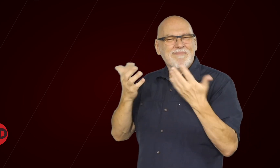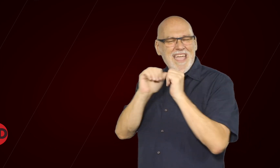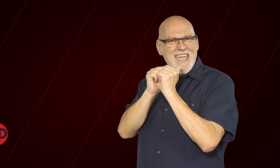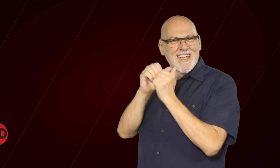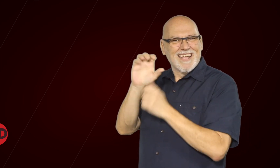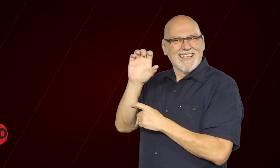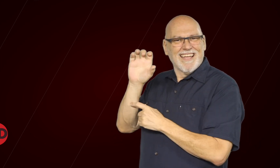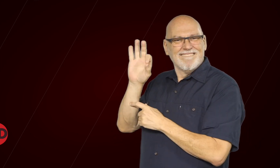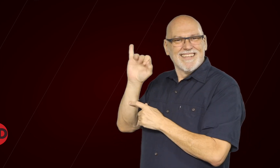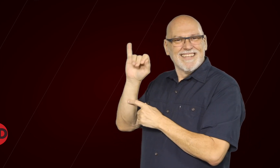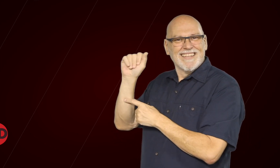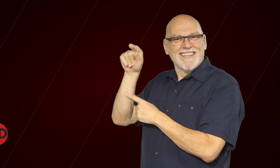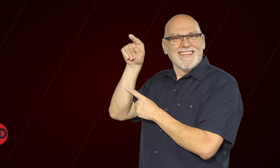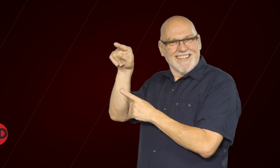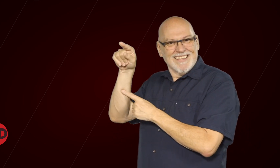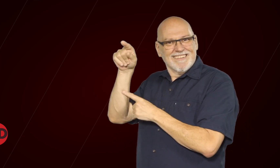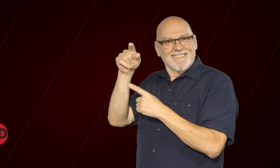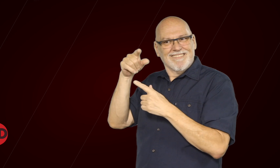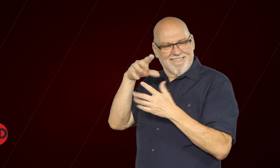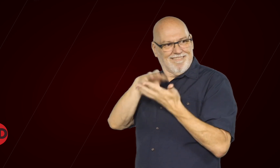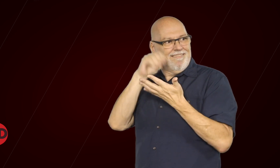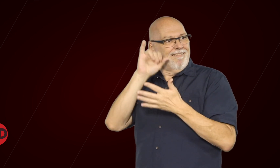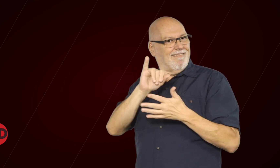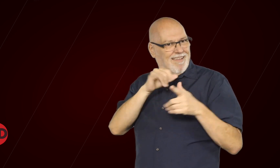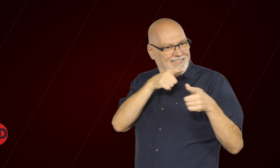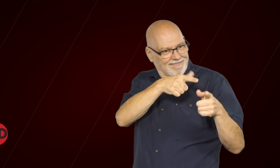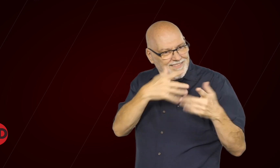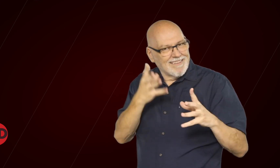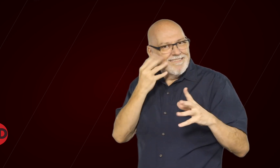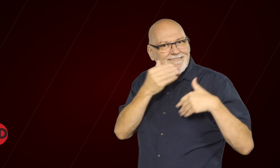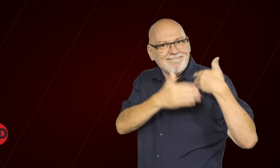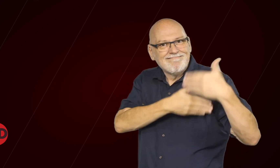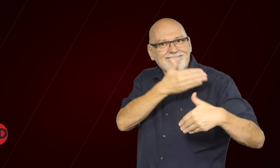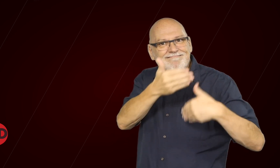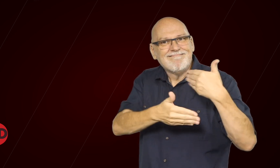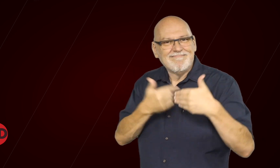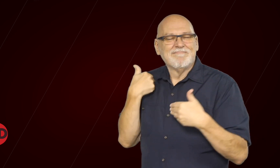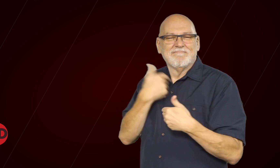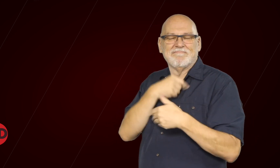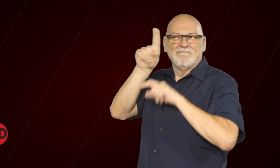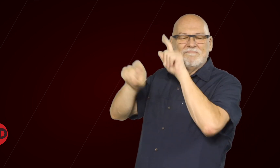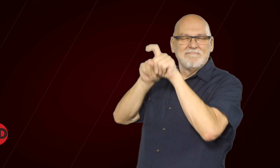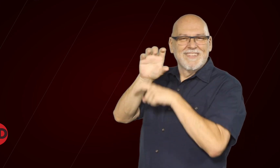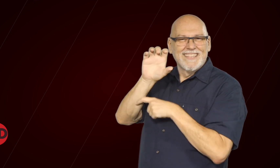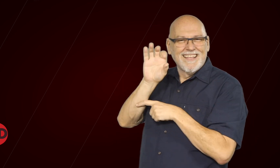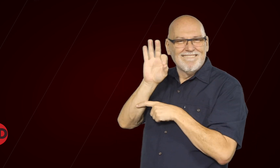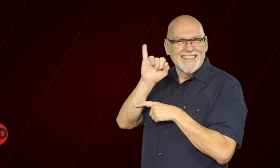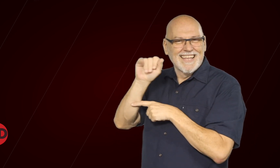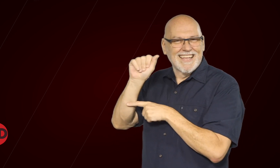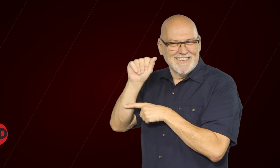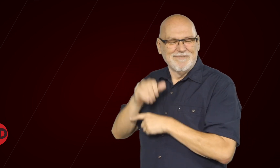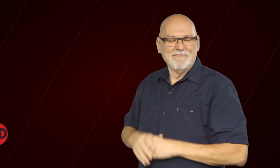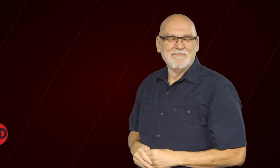How did CFIA learn from this experience? We asked CFIA.